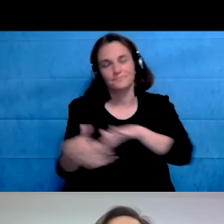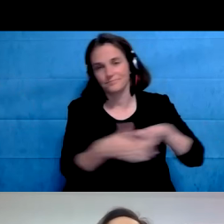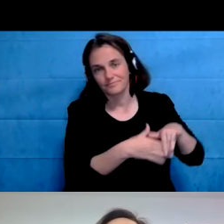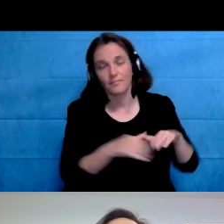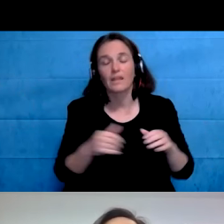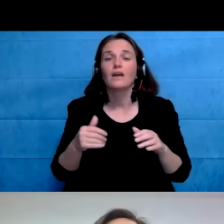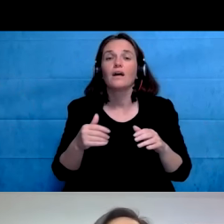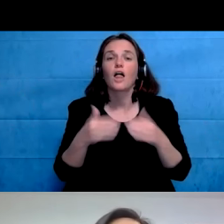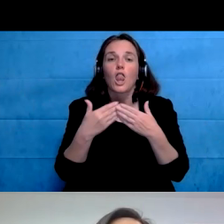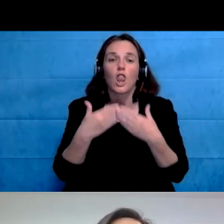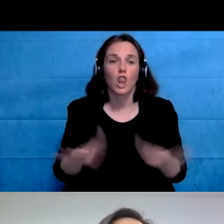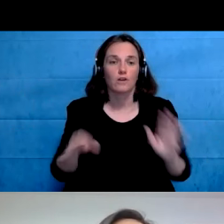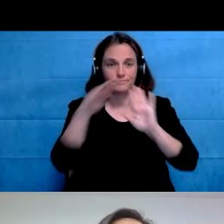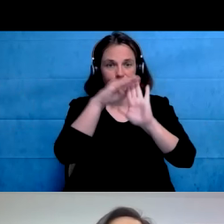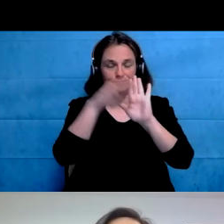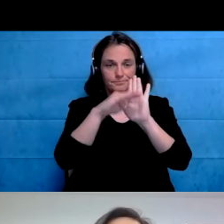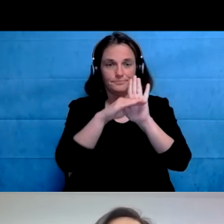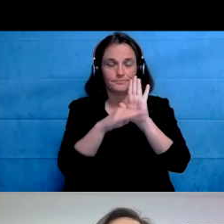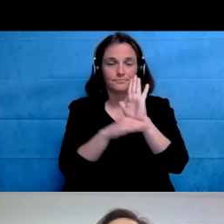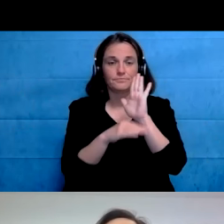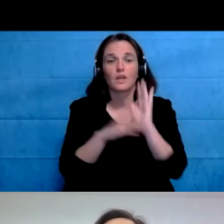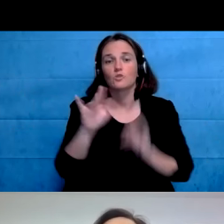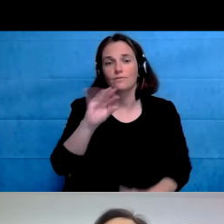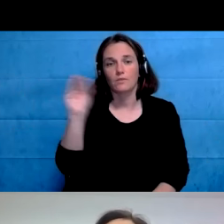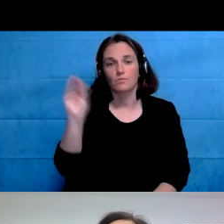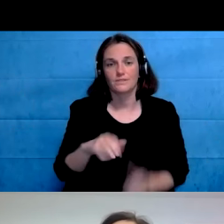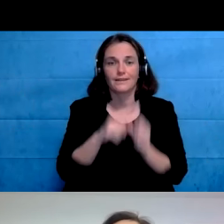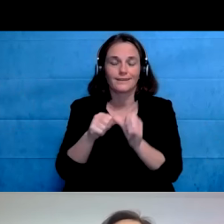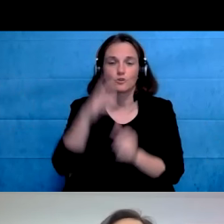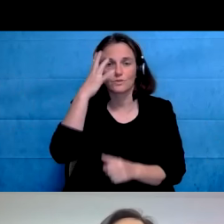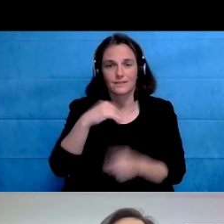And about 25% will have continued sleep difficulties, anxiety, and depression.